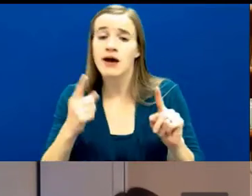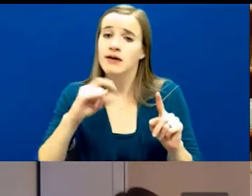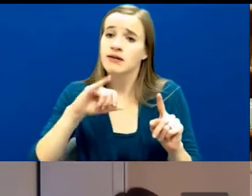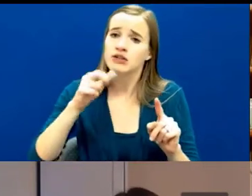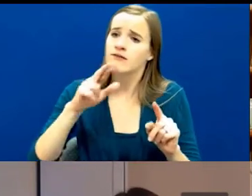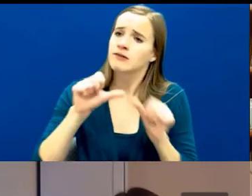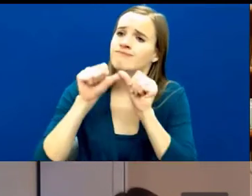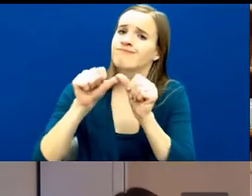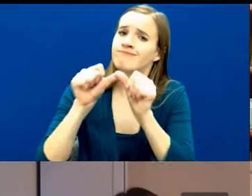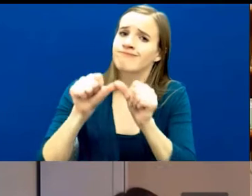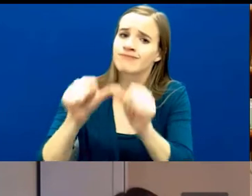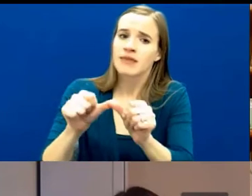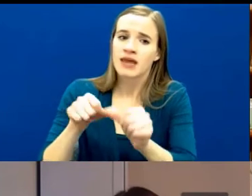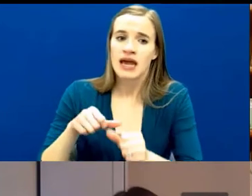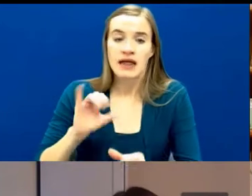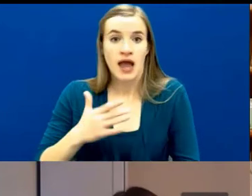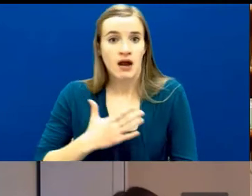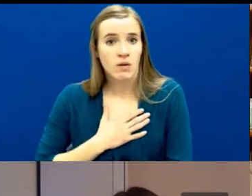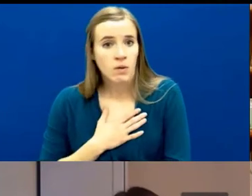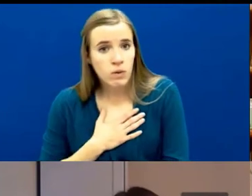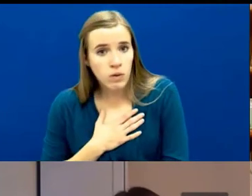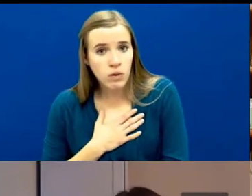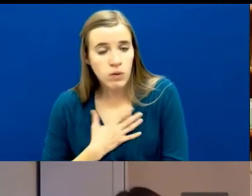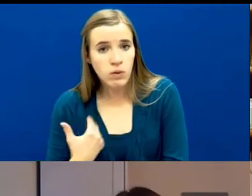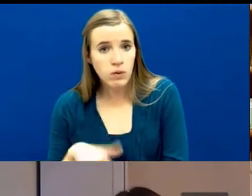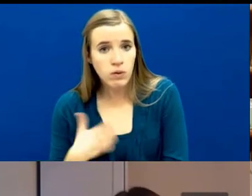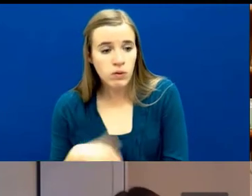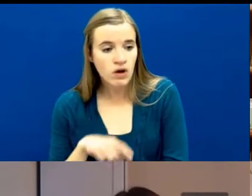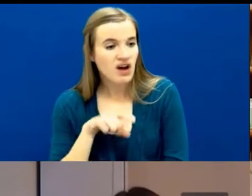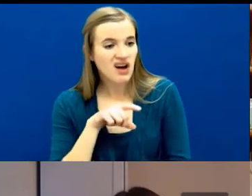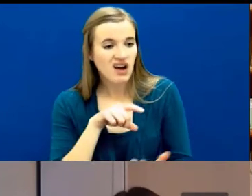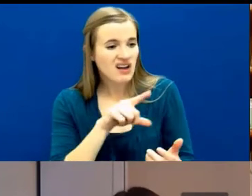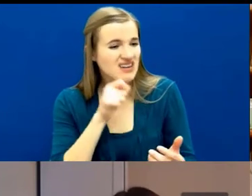that you couldn't share food with your friends, could you elaborate more on...